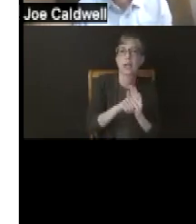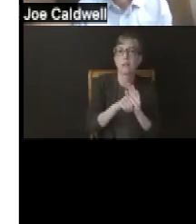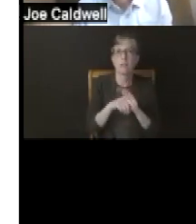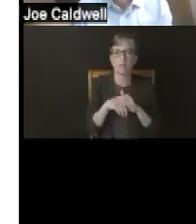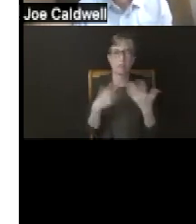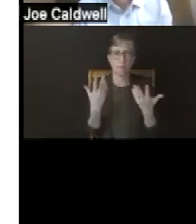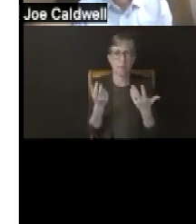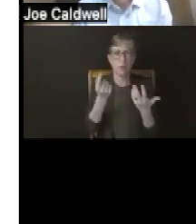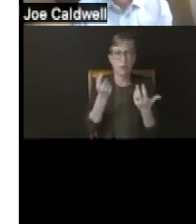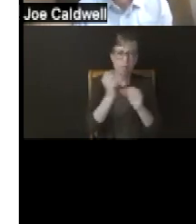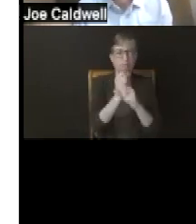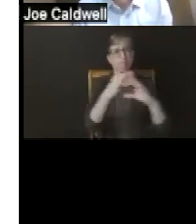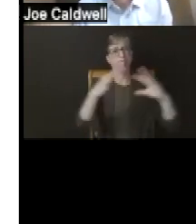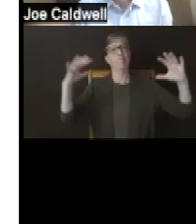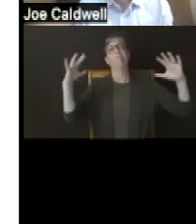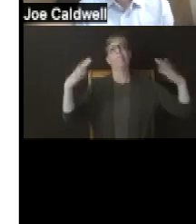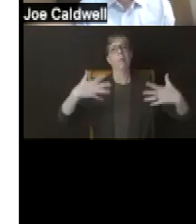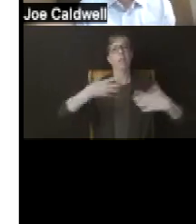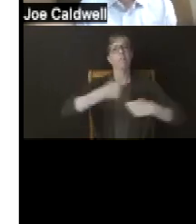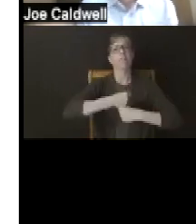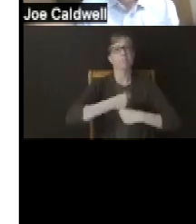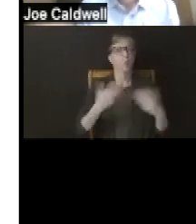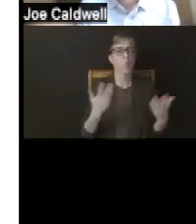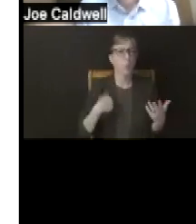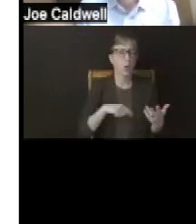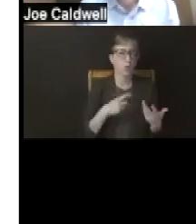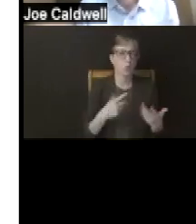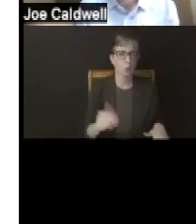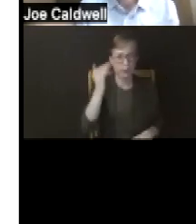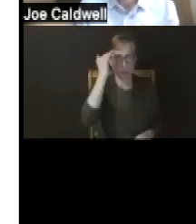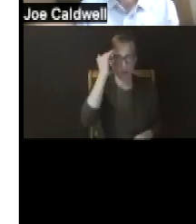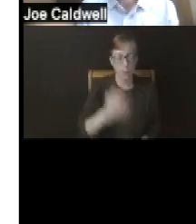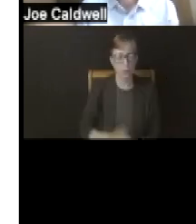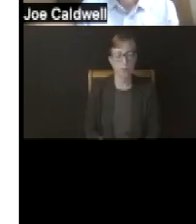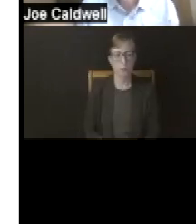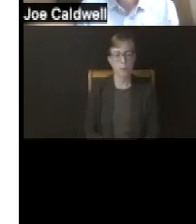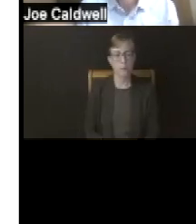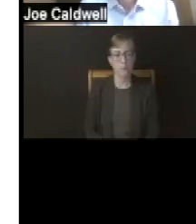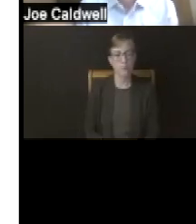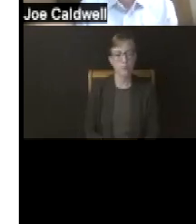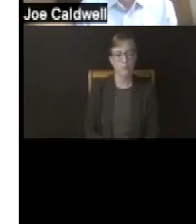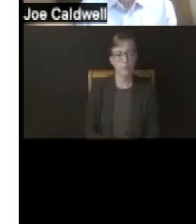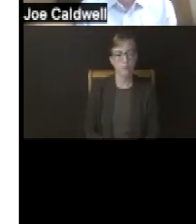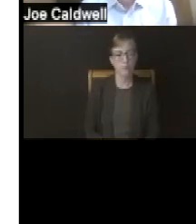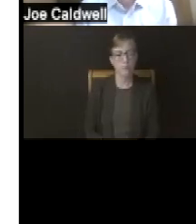Of what we know and some of you on the webinar are going to be really familiar with this.